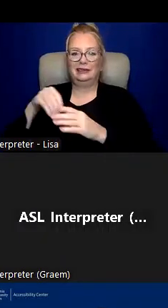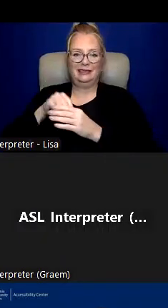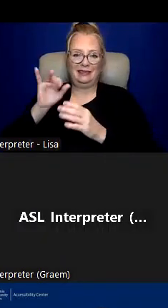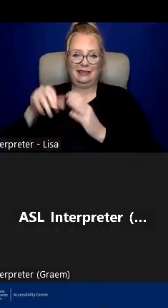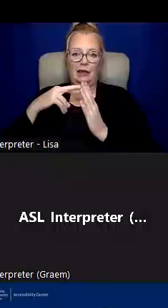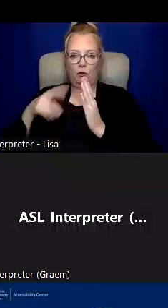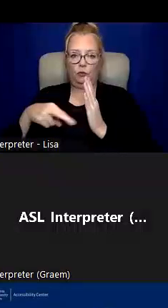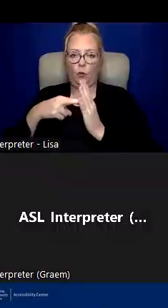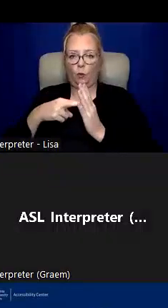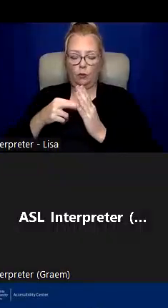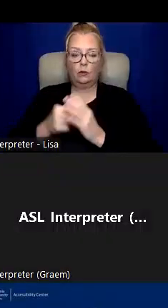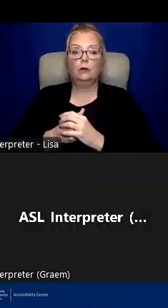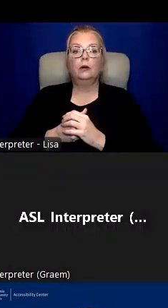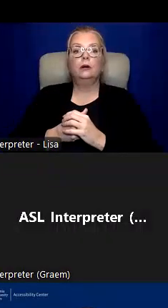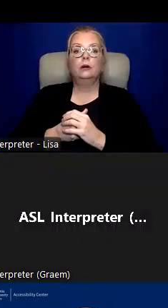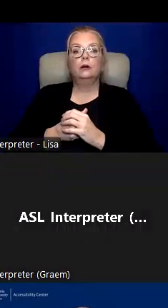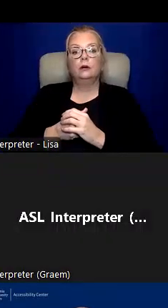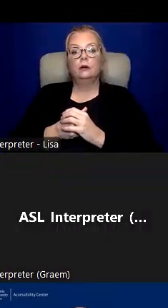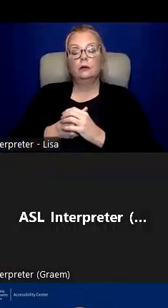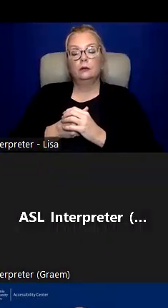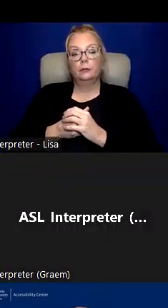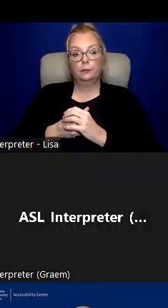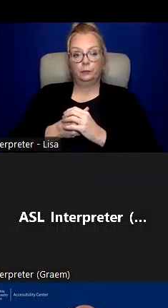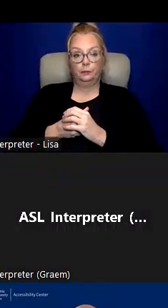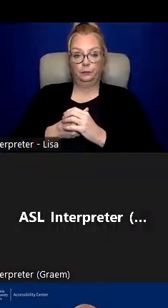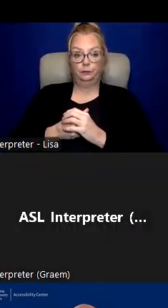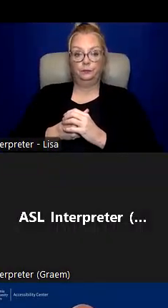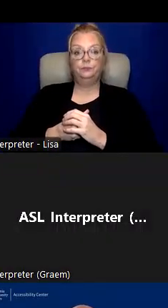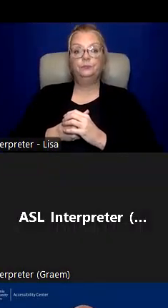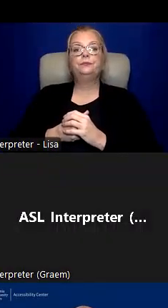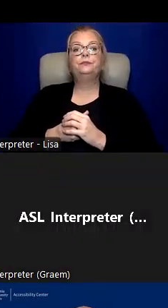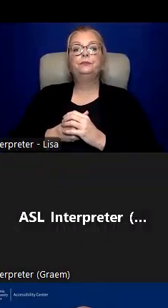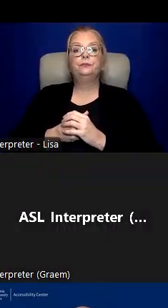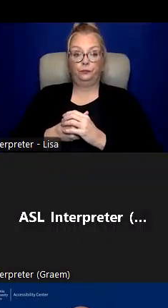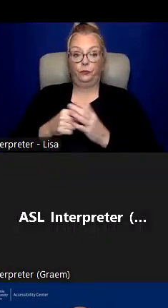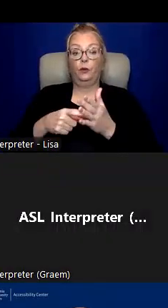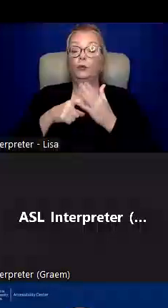So getting into requiring that pre-approval for all